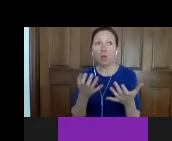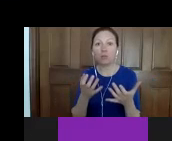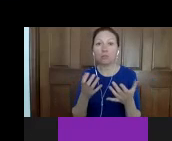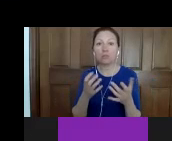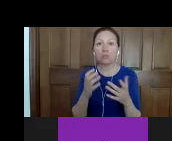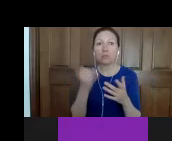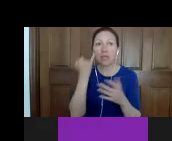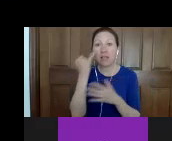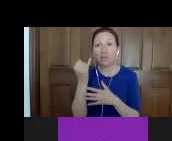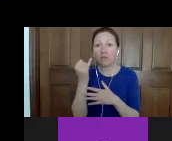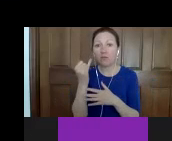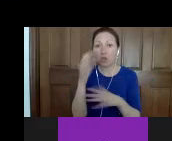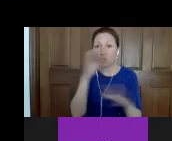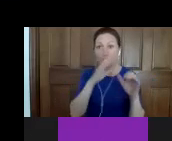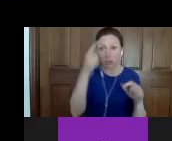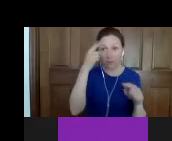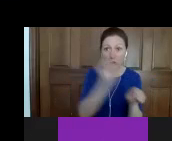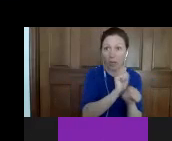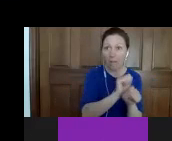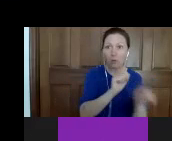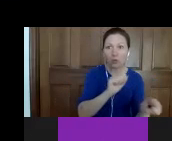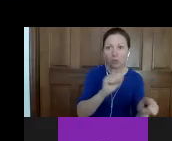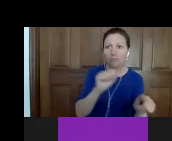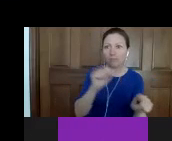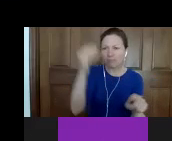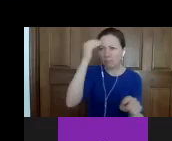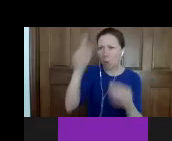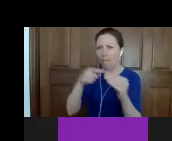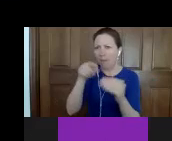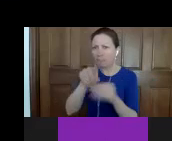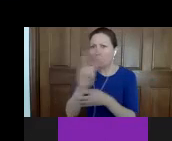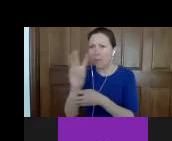use it to your advantage. All right. And once more, I'm Jason Hartsfield